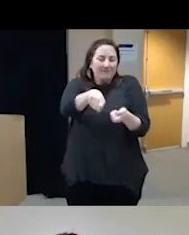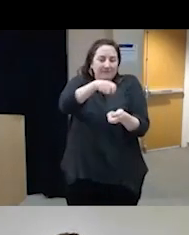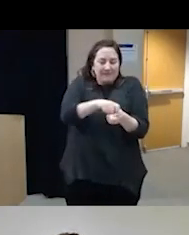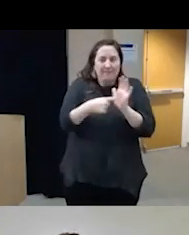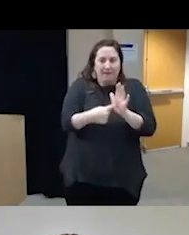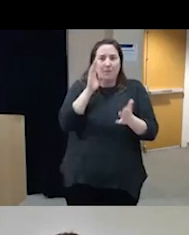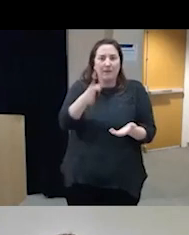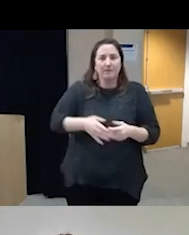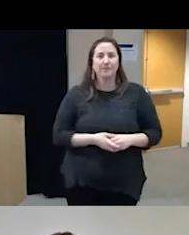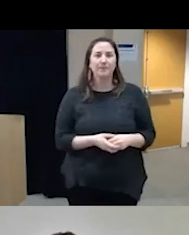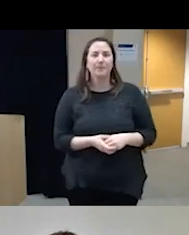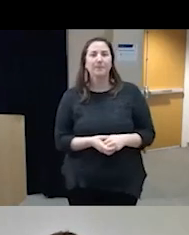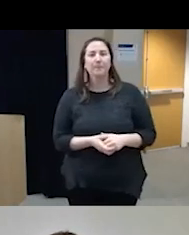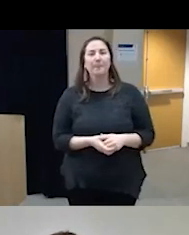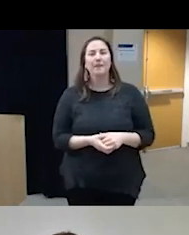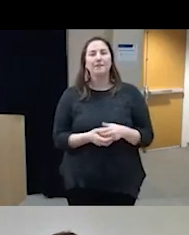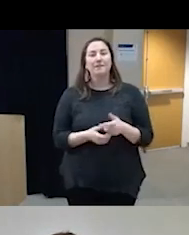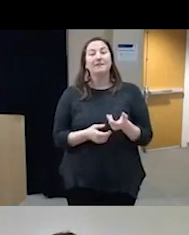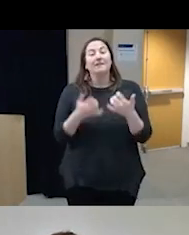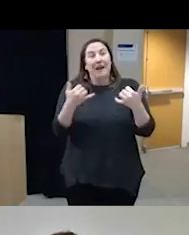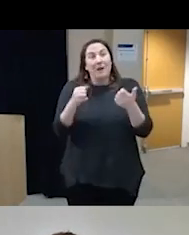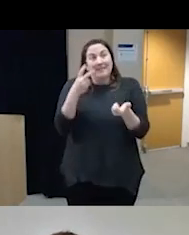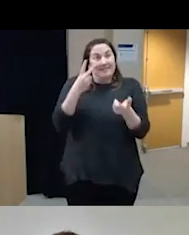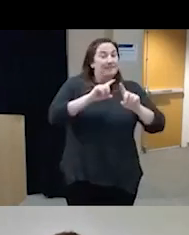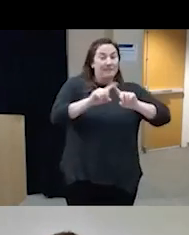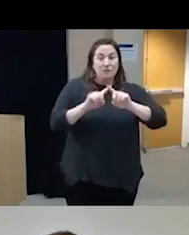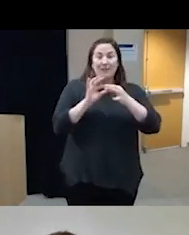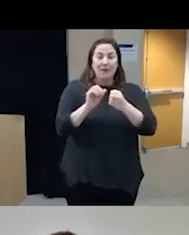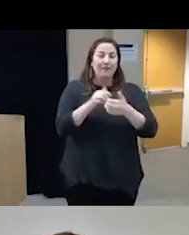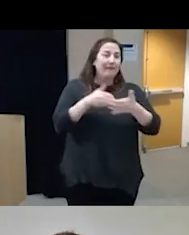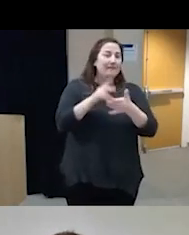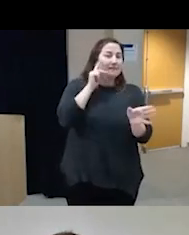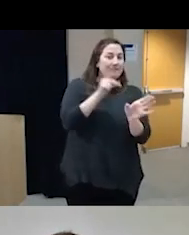there are differences clearly differences among antipsychotics and their weight for gain potential.